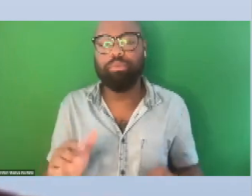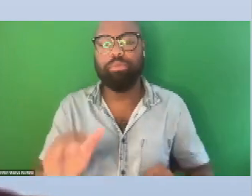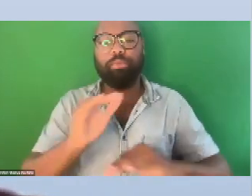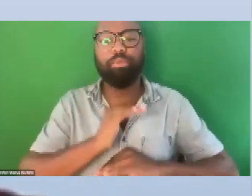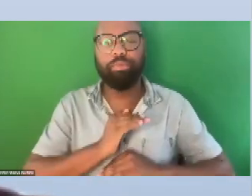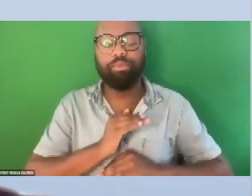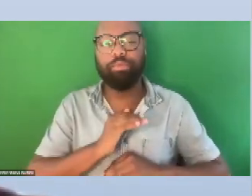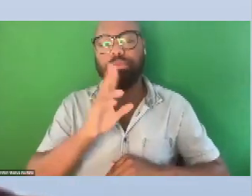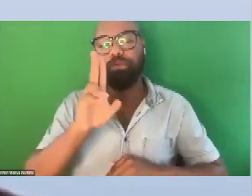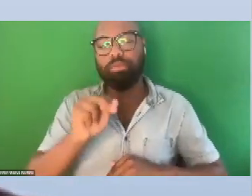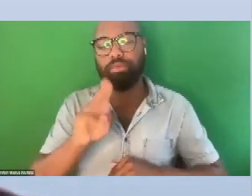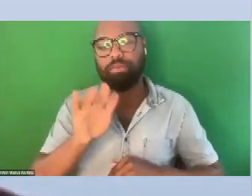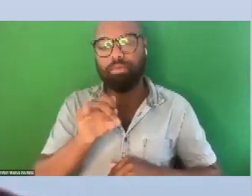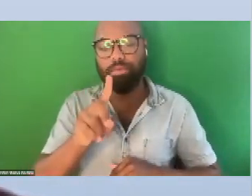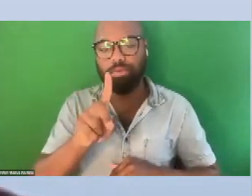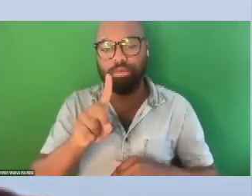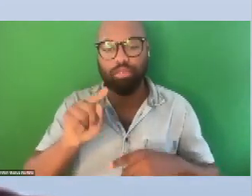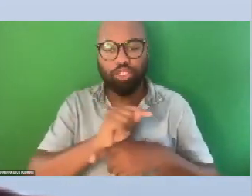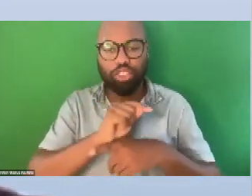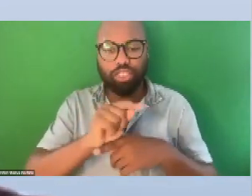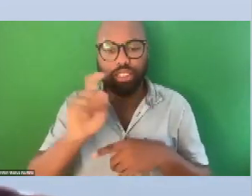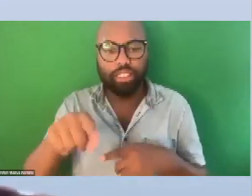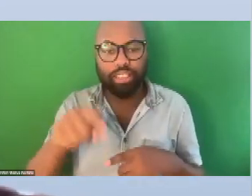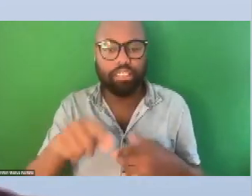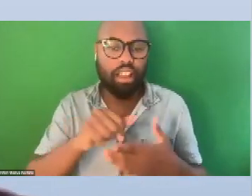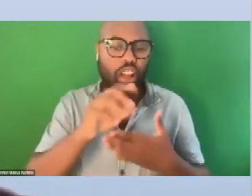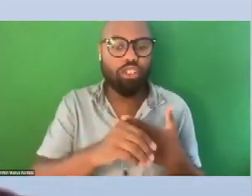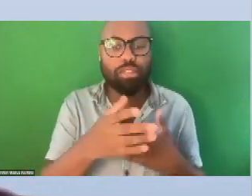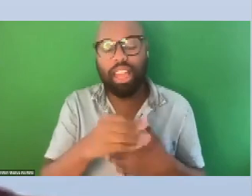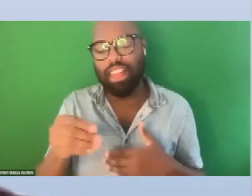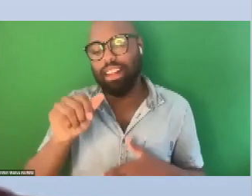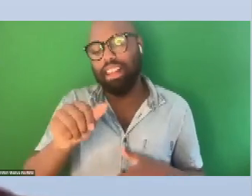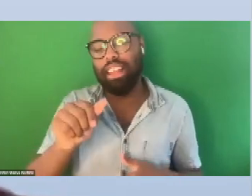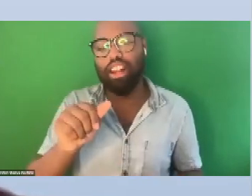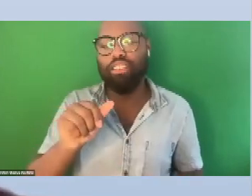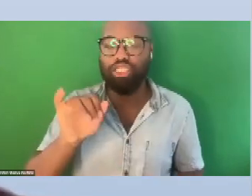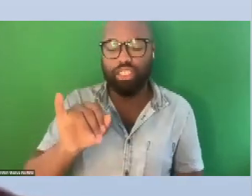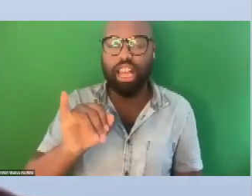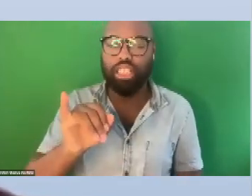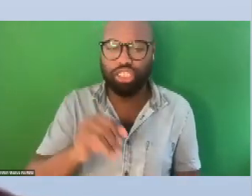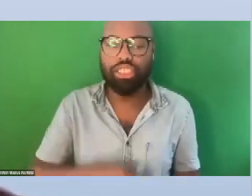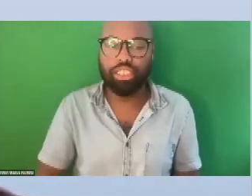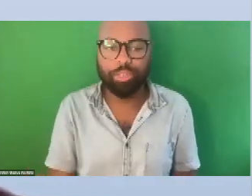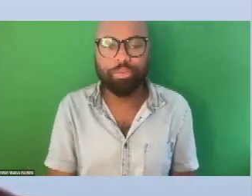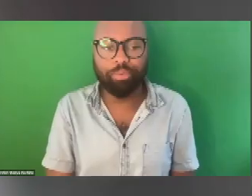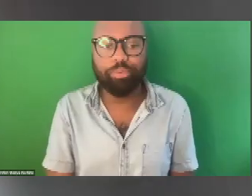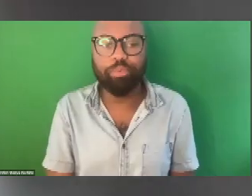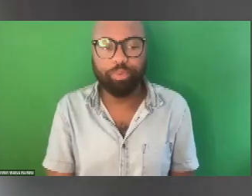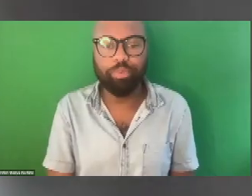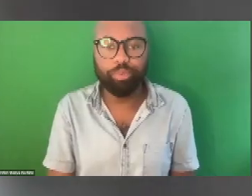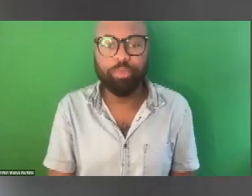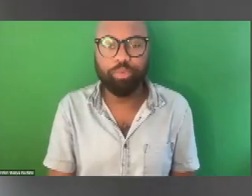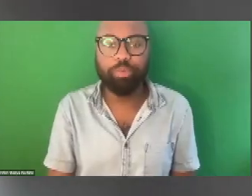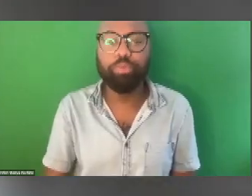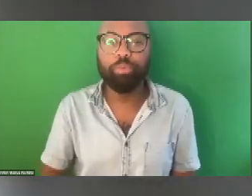of algorithms and artificial intelligence. Ari go ahead.